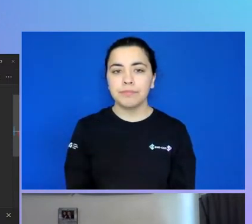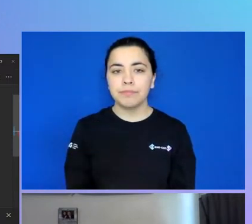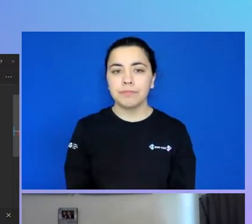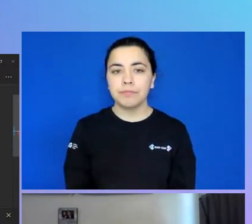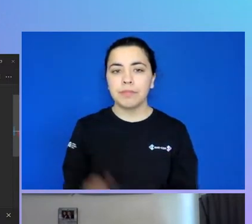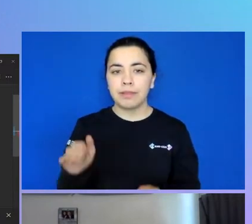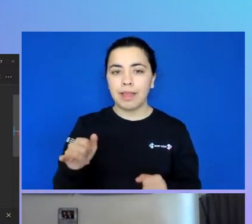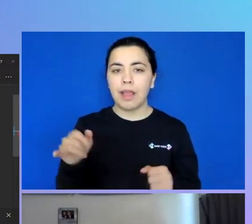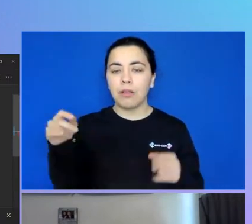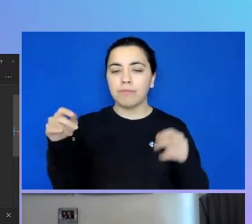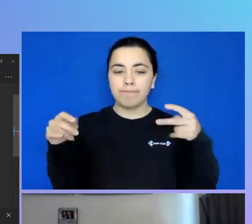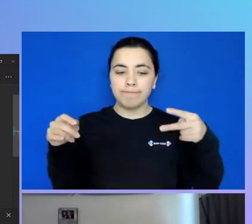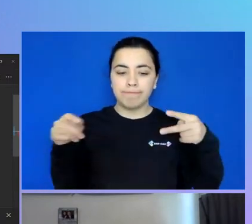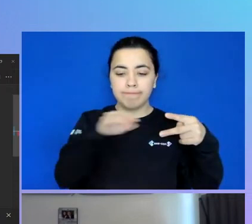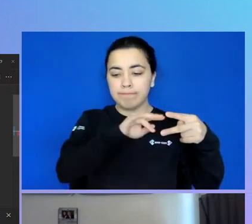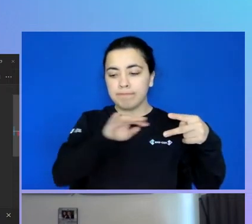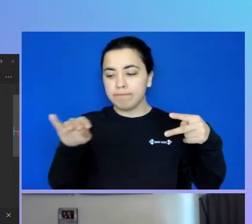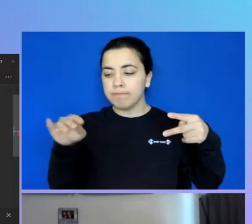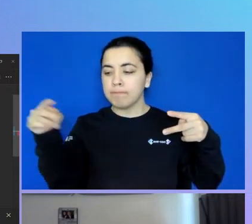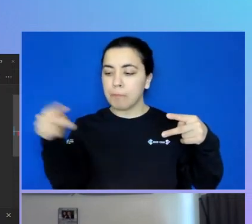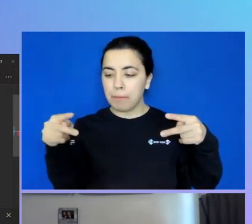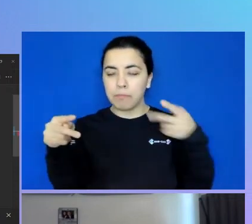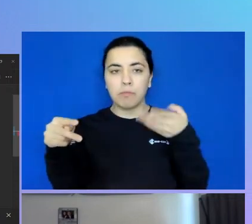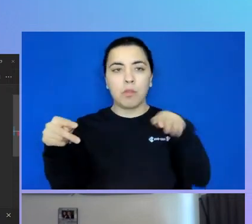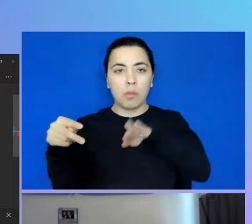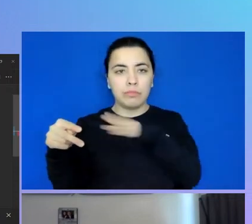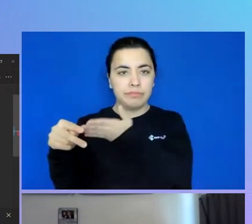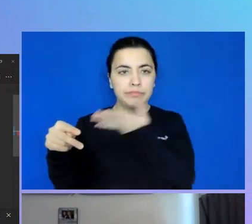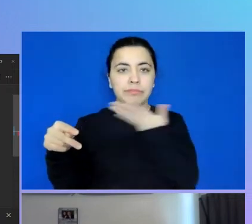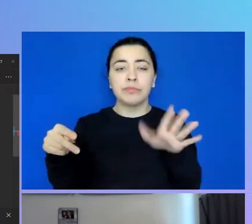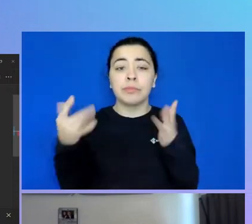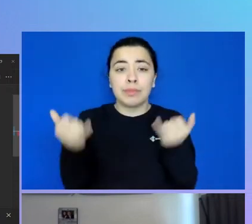immediately linter is giving me a red squiggly line under the